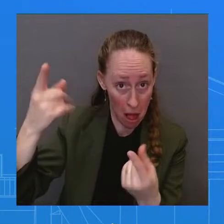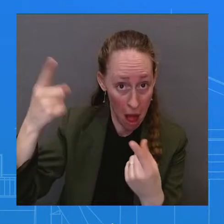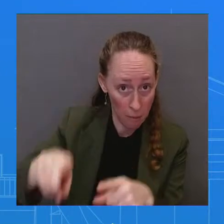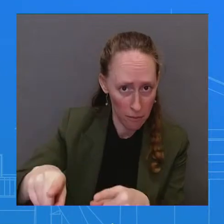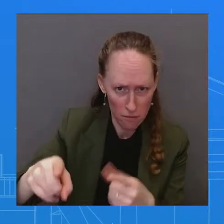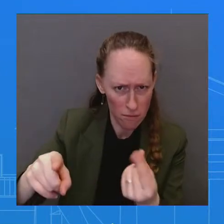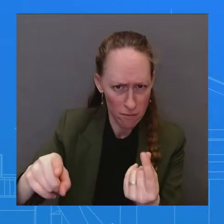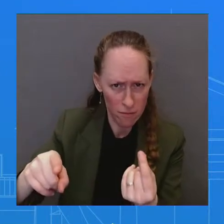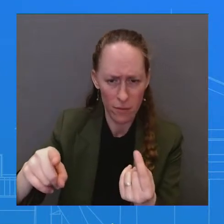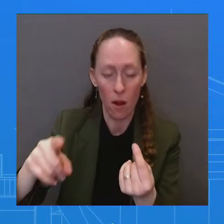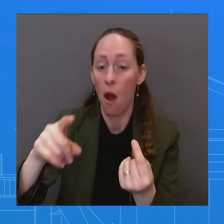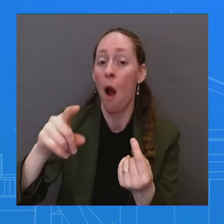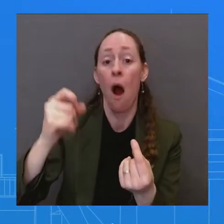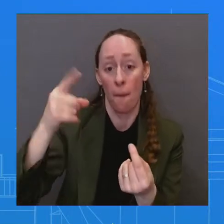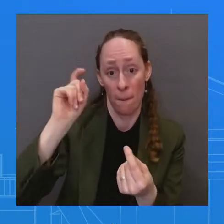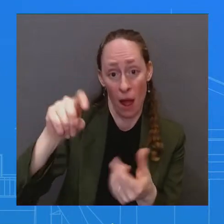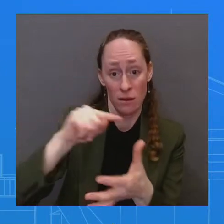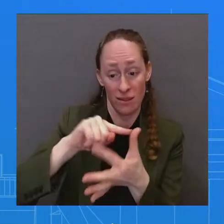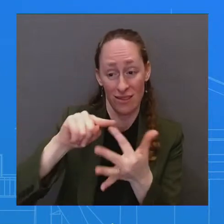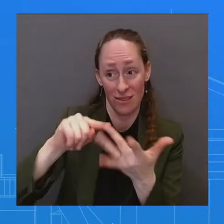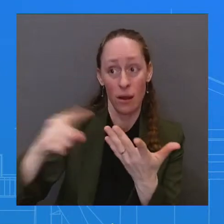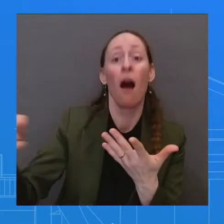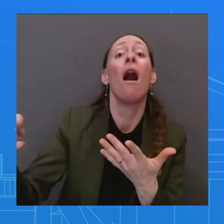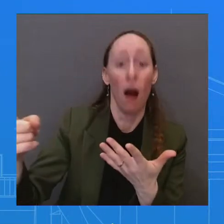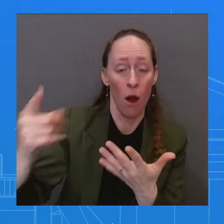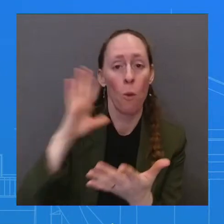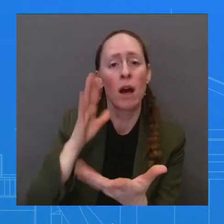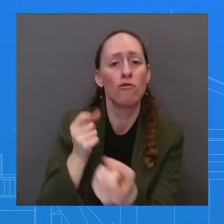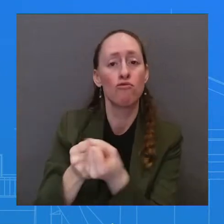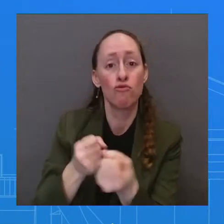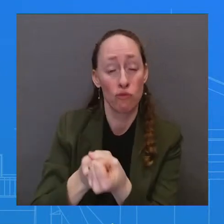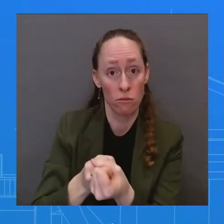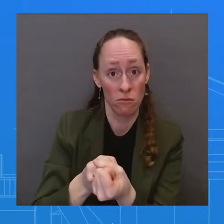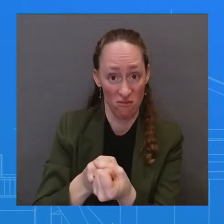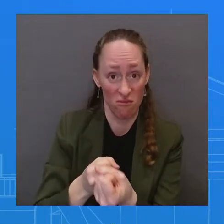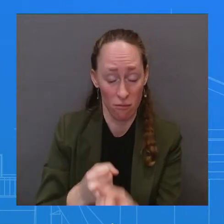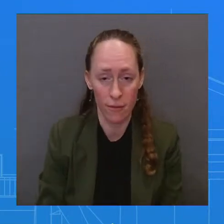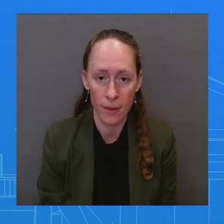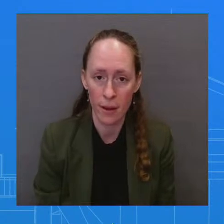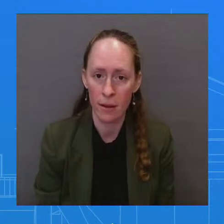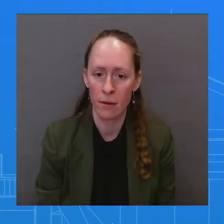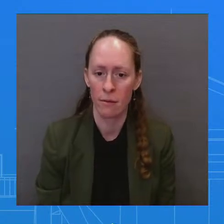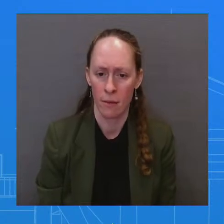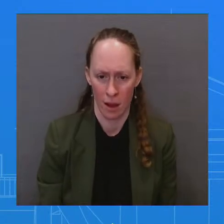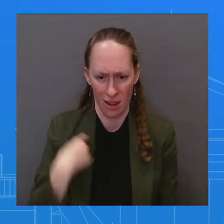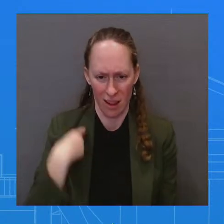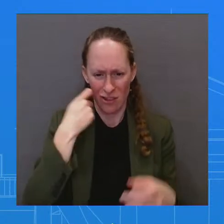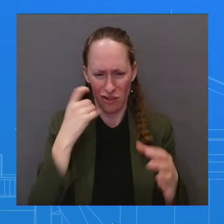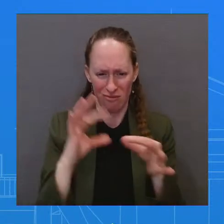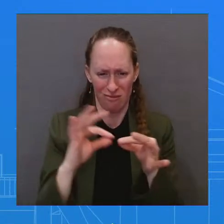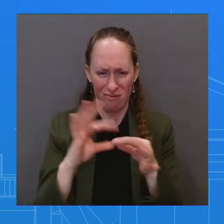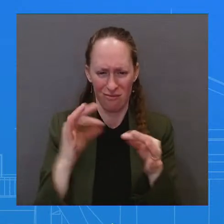Many of them I just walked you through in my opening statement. So, the approach that we're taking with Israel and, quite frankly,